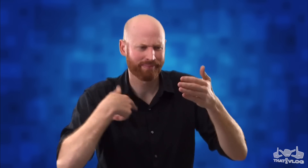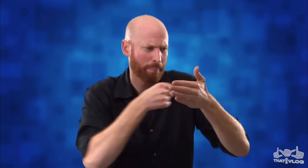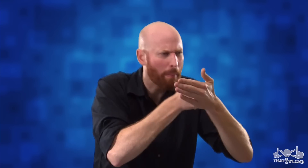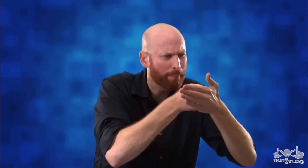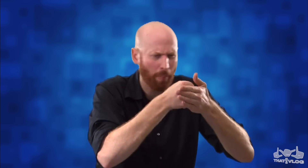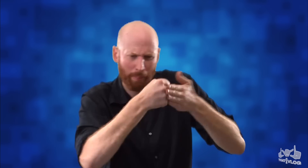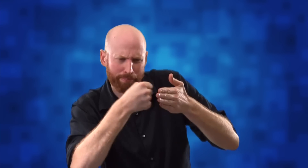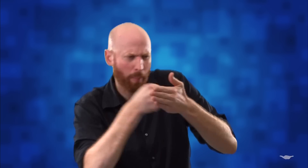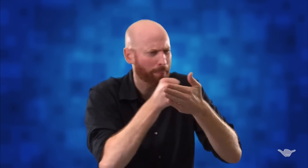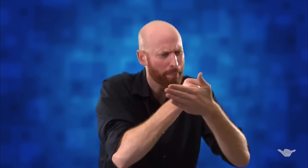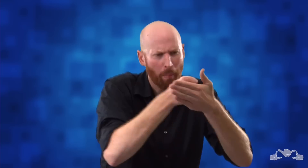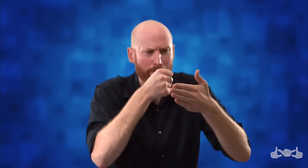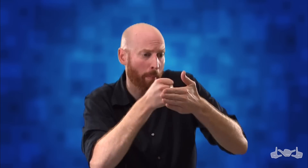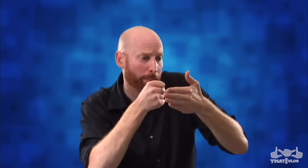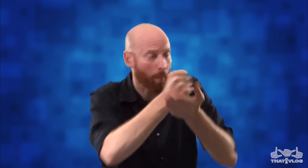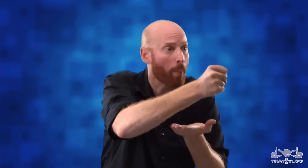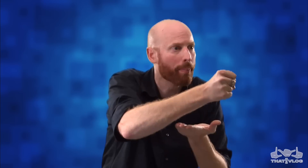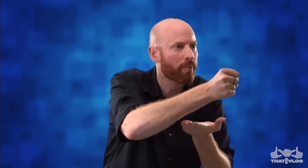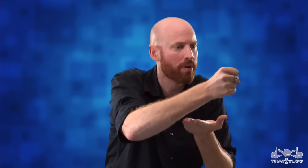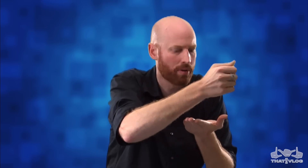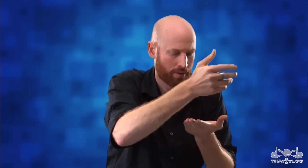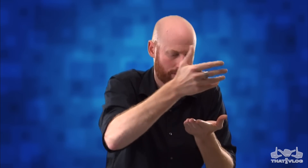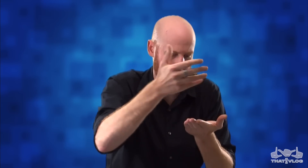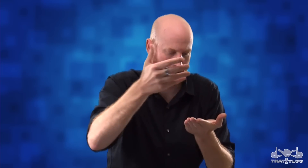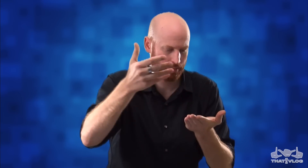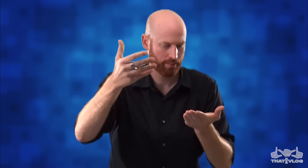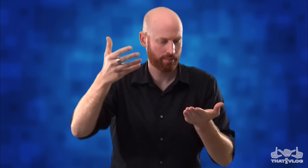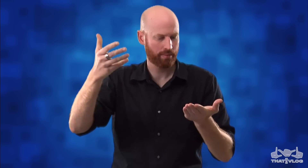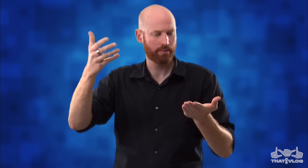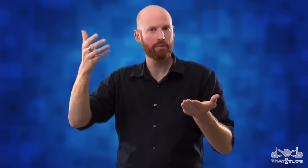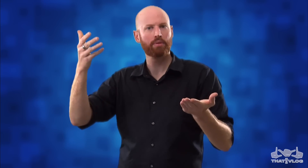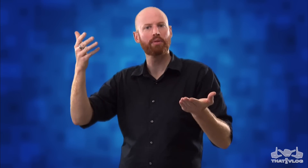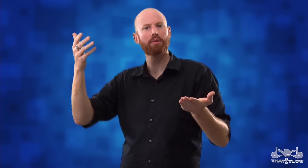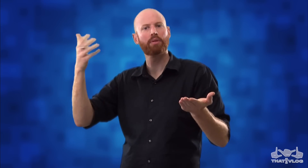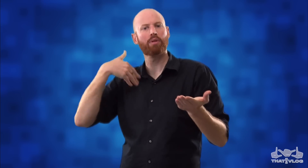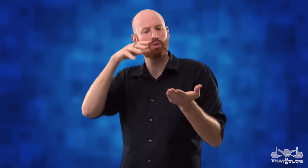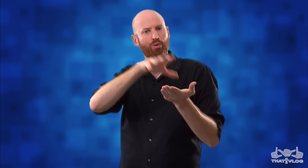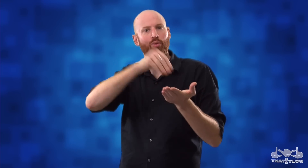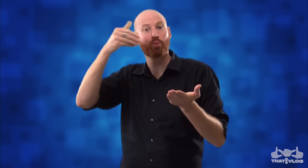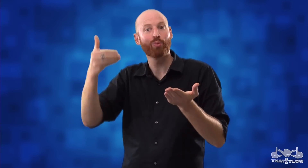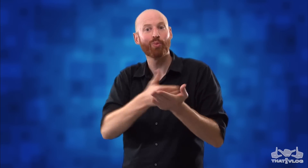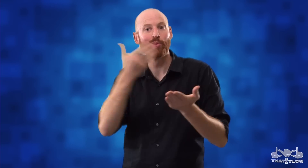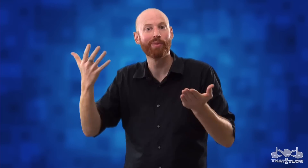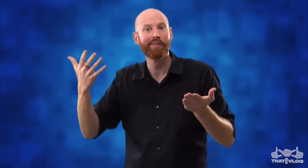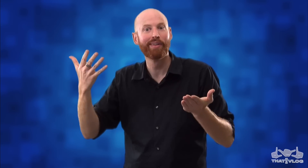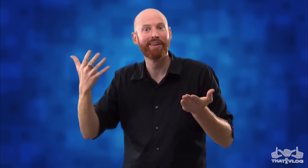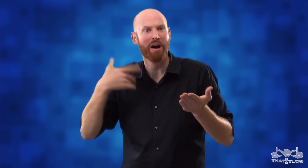you're going to try to find another way to communicate your ideas through sign. What's gonna happen is you're going to break through that wall and